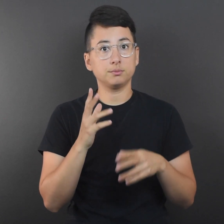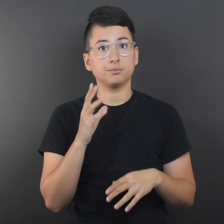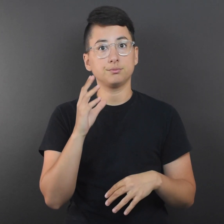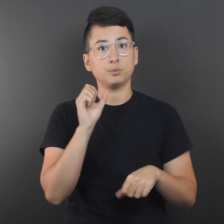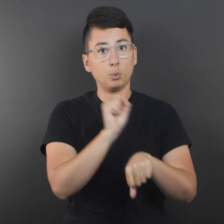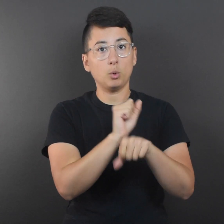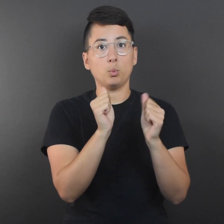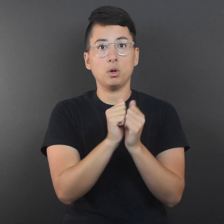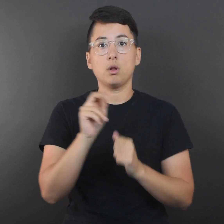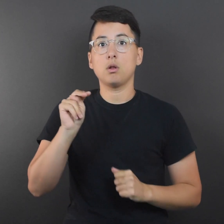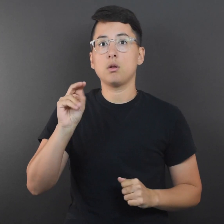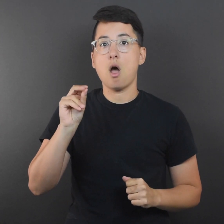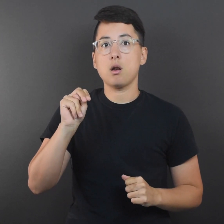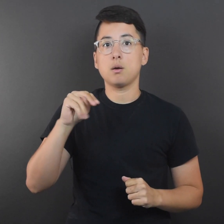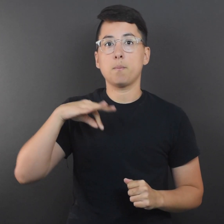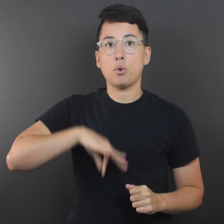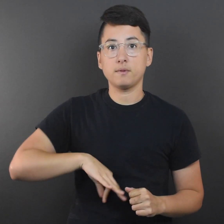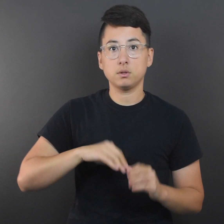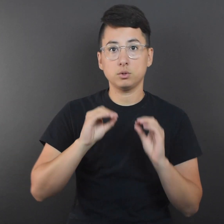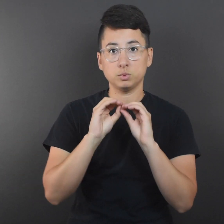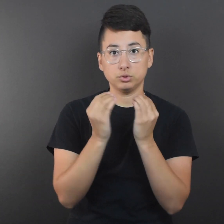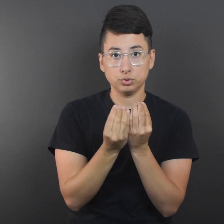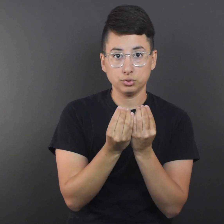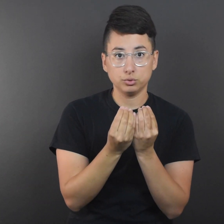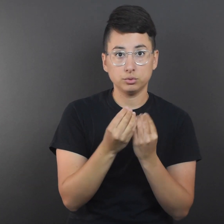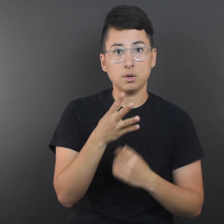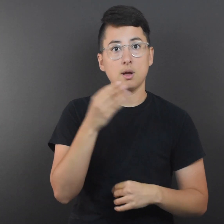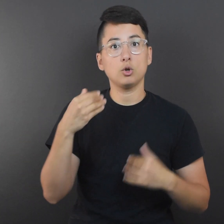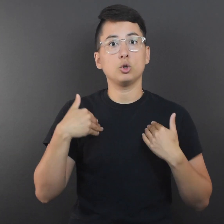This position works with nonprofit organizations and human rights